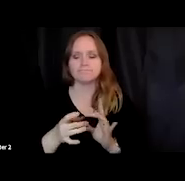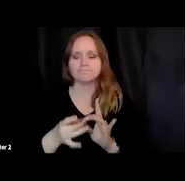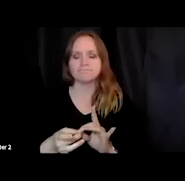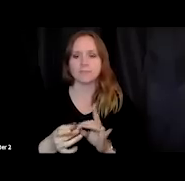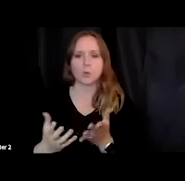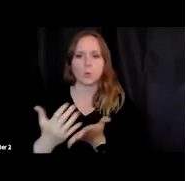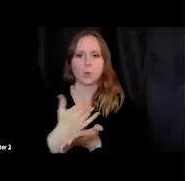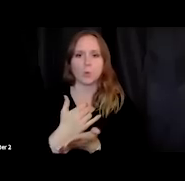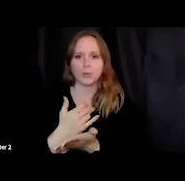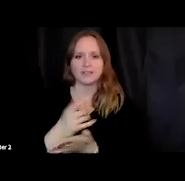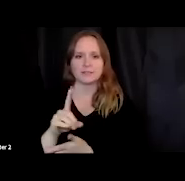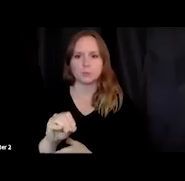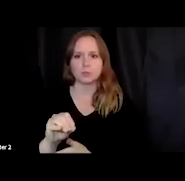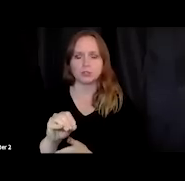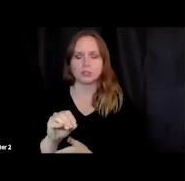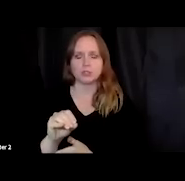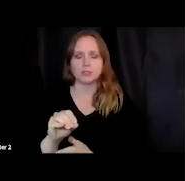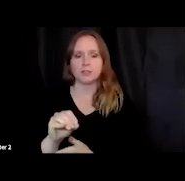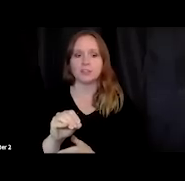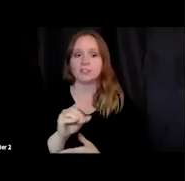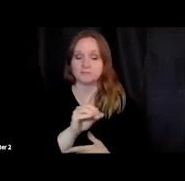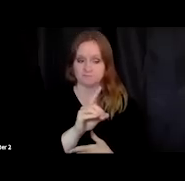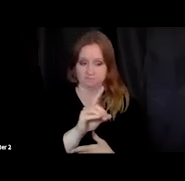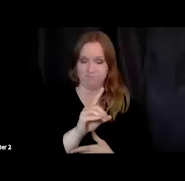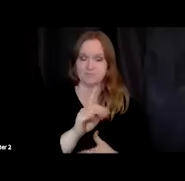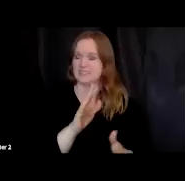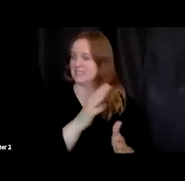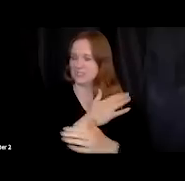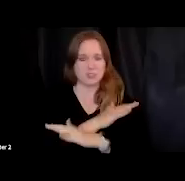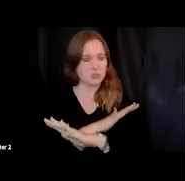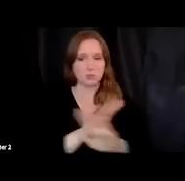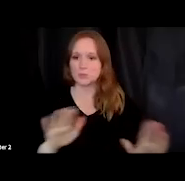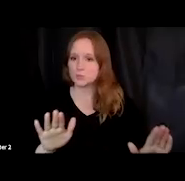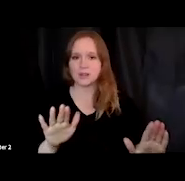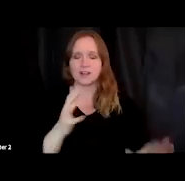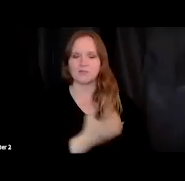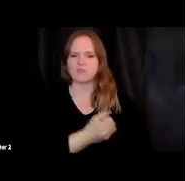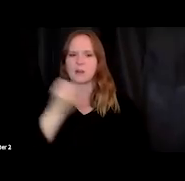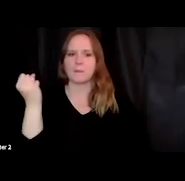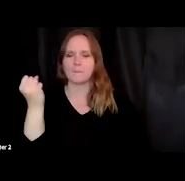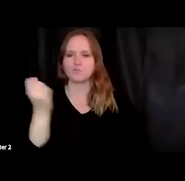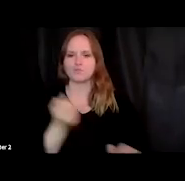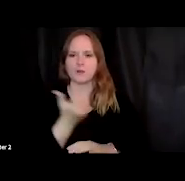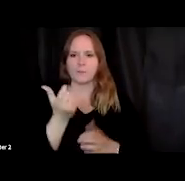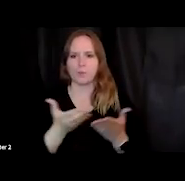without their consent from their home or their space. We're only likely to irritate, frustrate